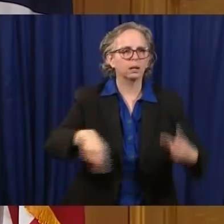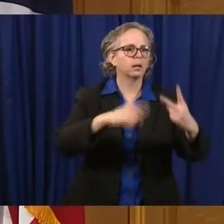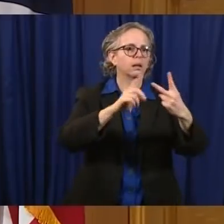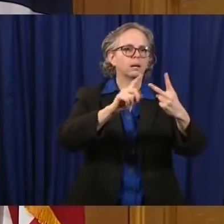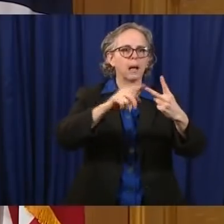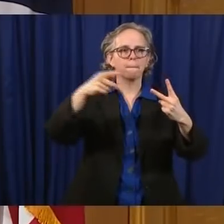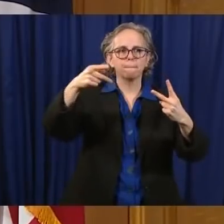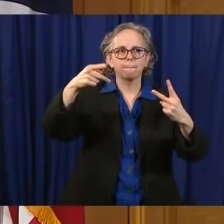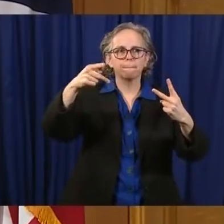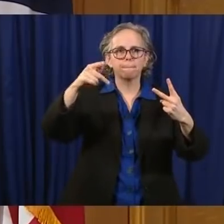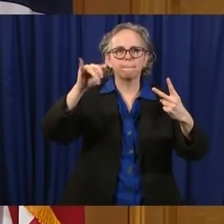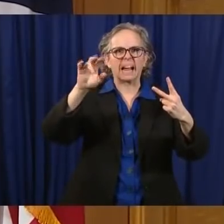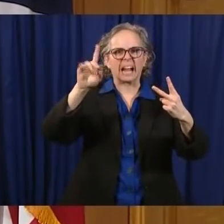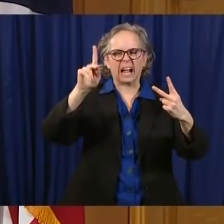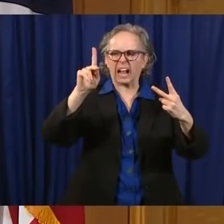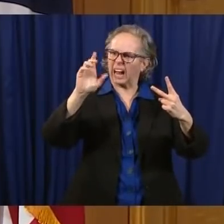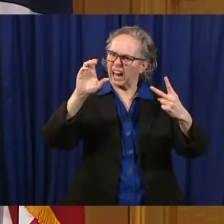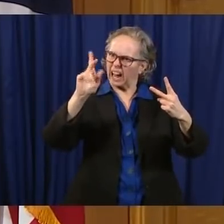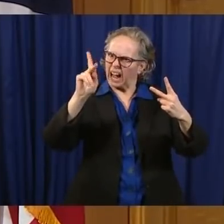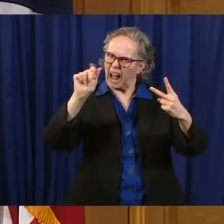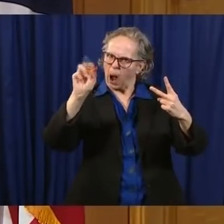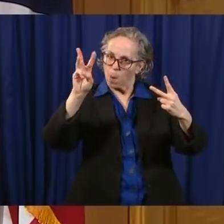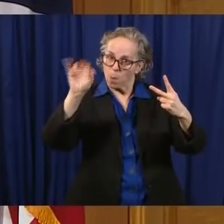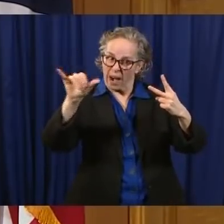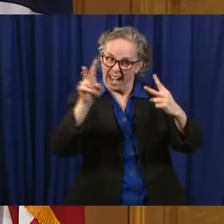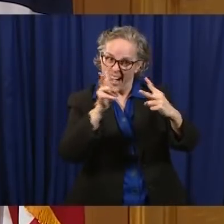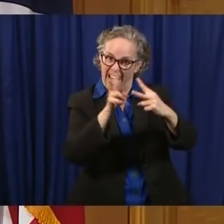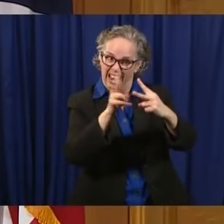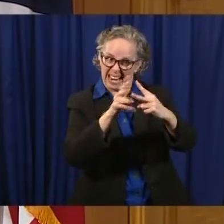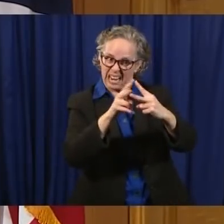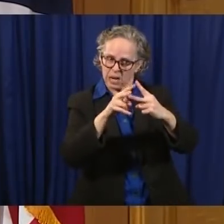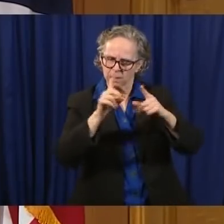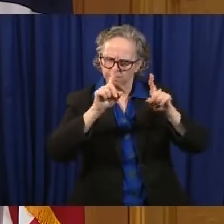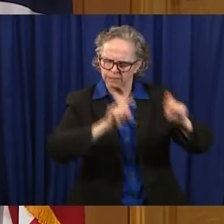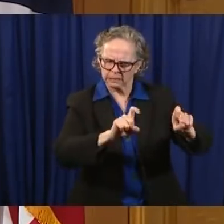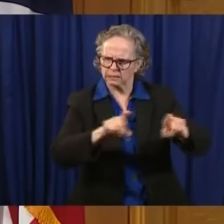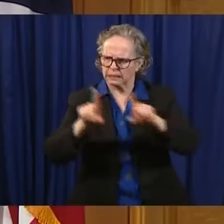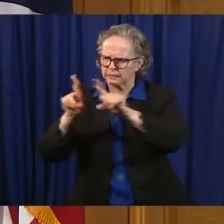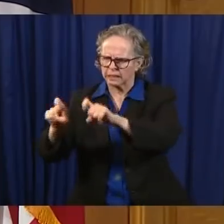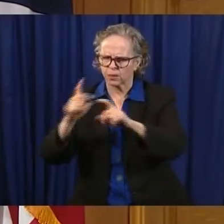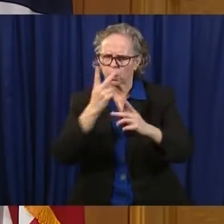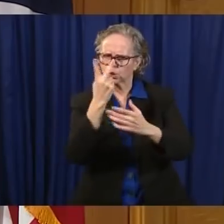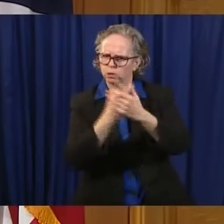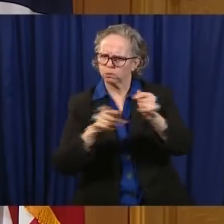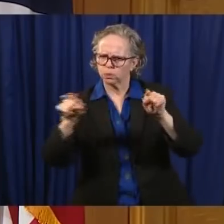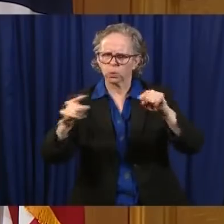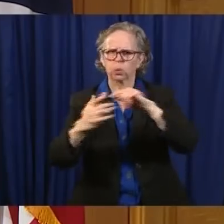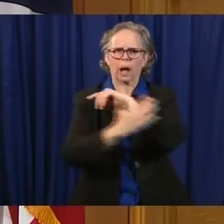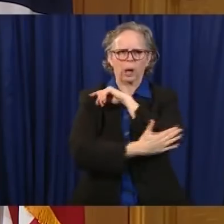SATURDAY AT THE MARION INSTITUTION IN PICK AWAY, THAT STARTED SATURDAY, IT IS CONTINUING TODAY.